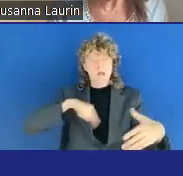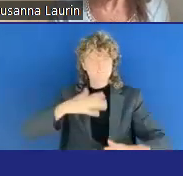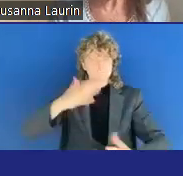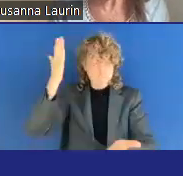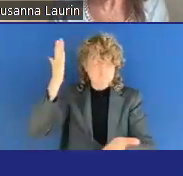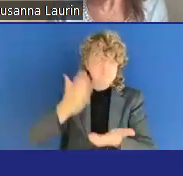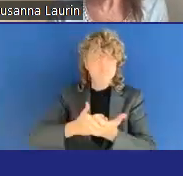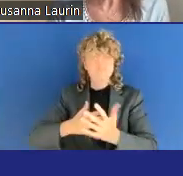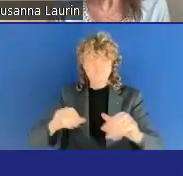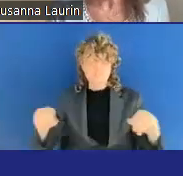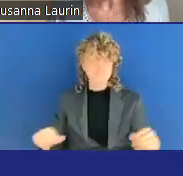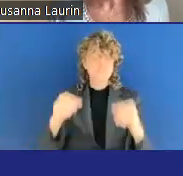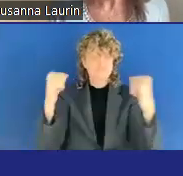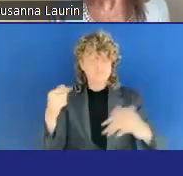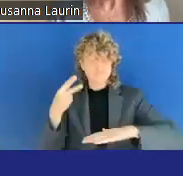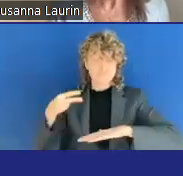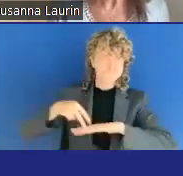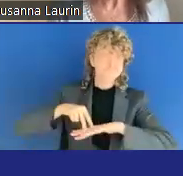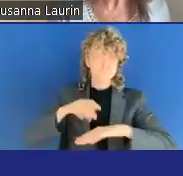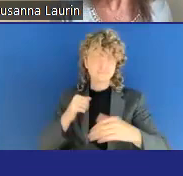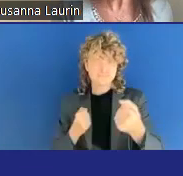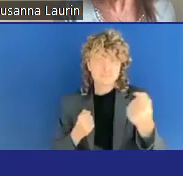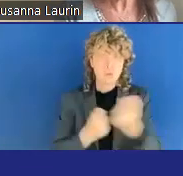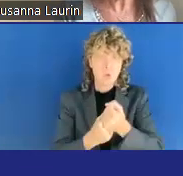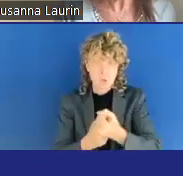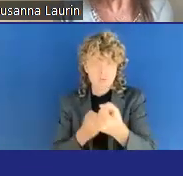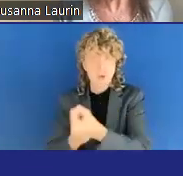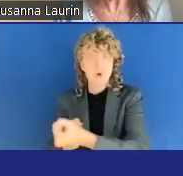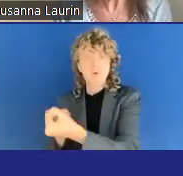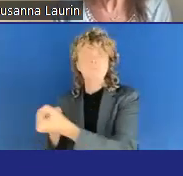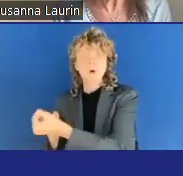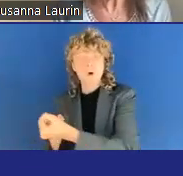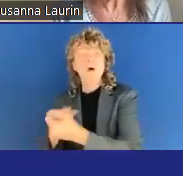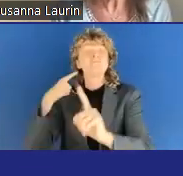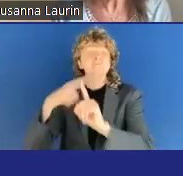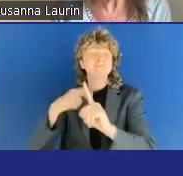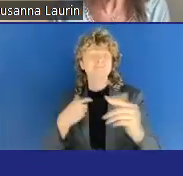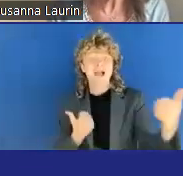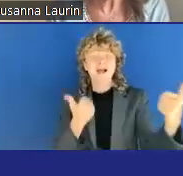stakeholders because we have so many different kinds of organizations and types of categories